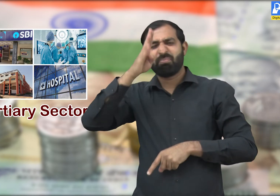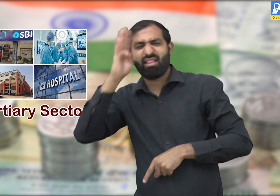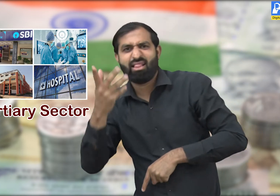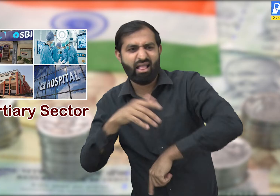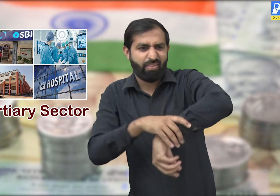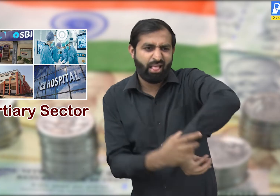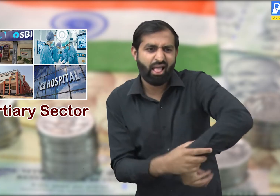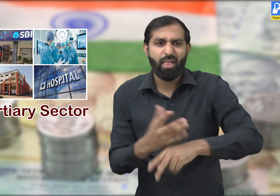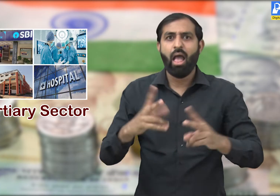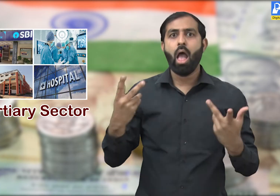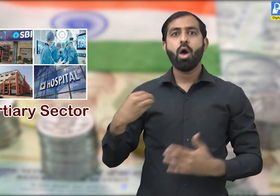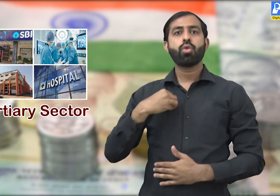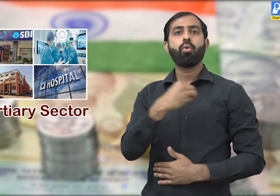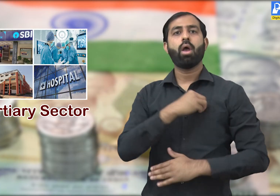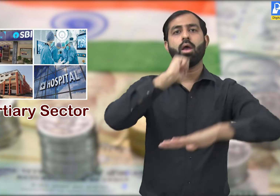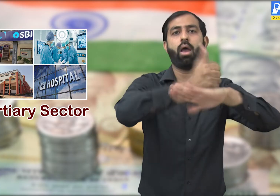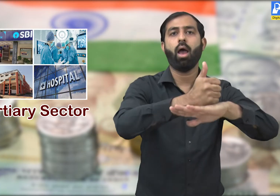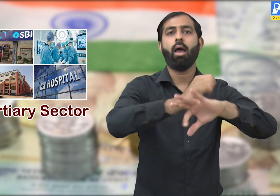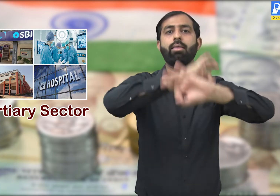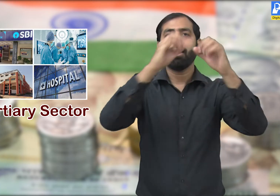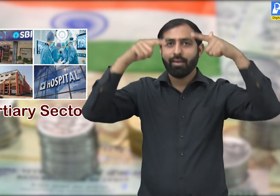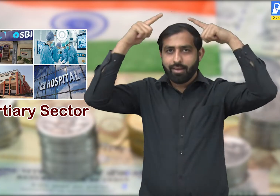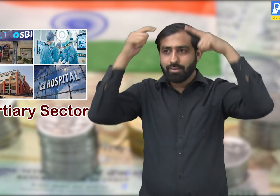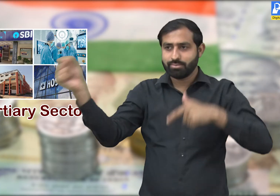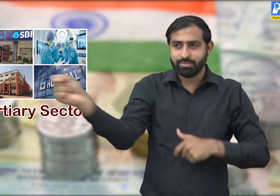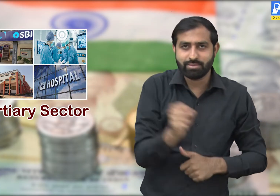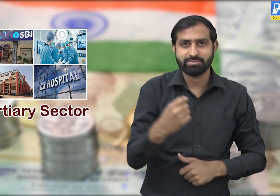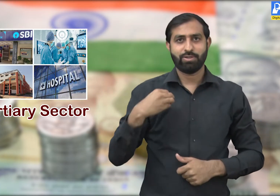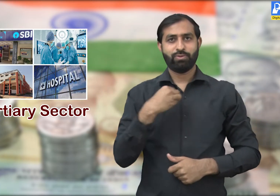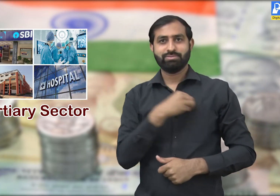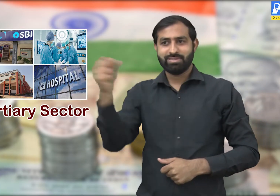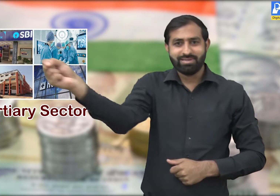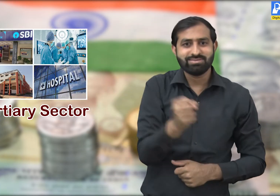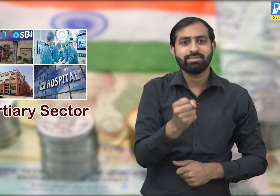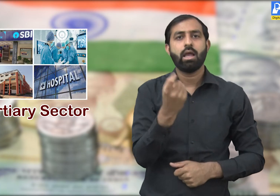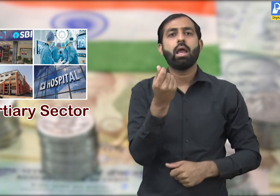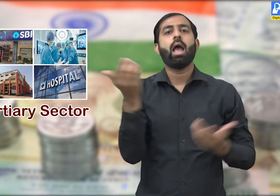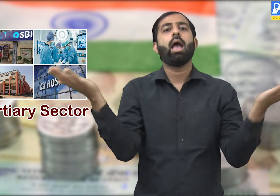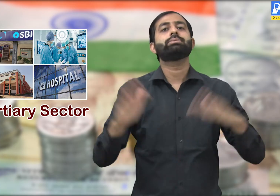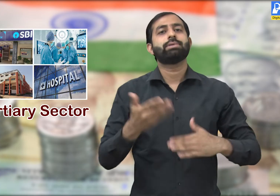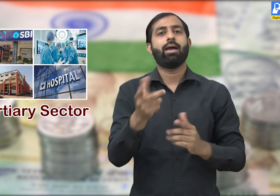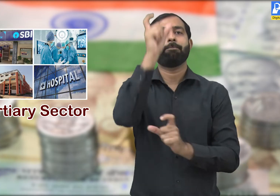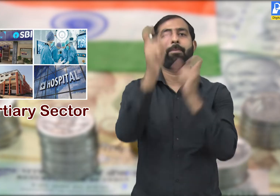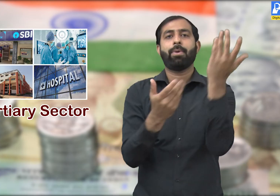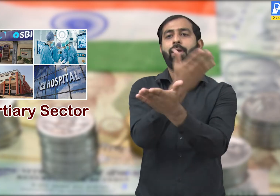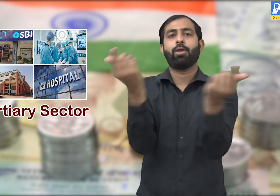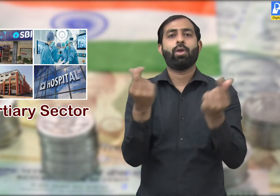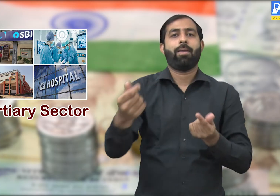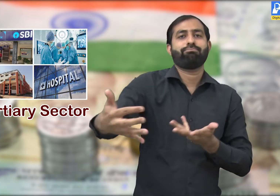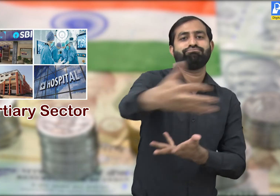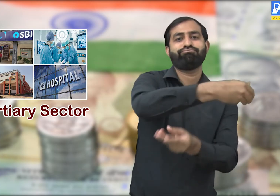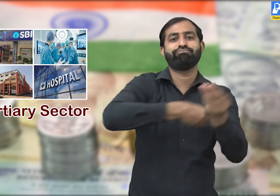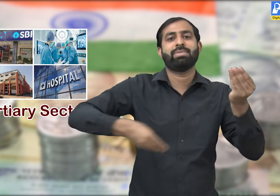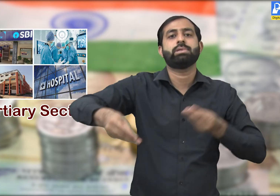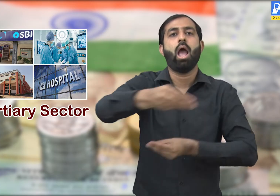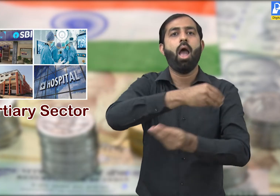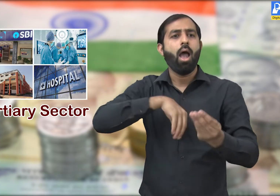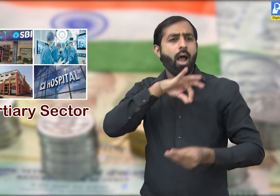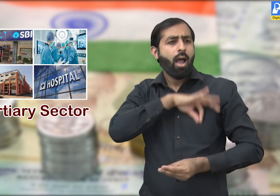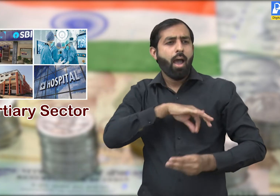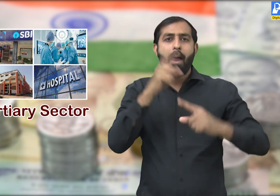Additionally, we need doctors, clinics and hospitals to look after people who fall ill, have an accident or are injured.